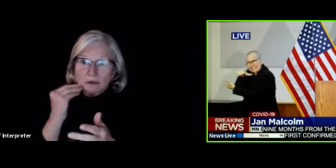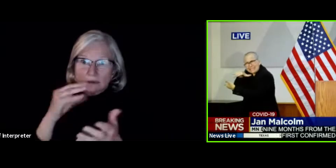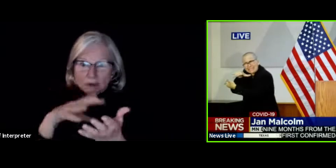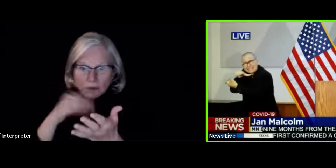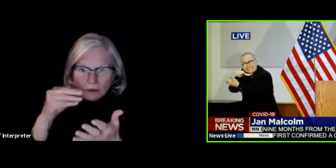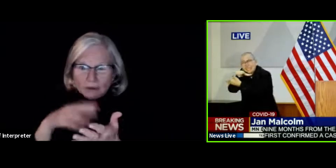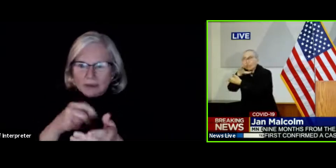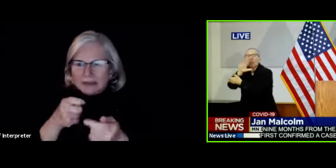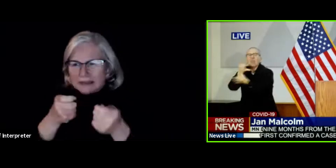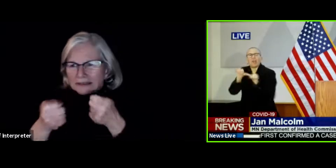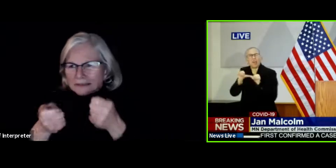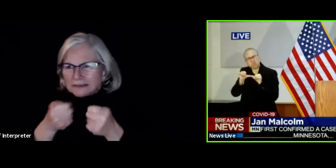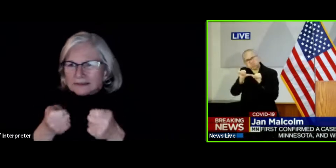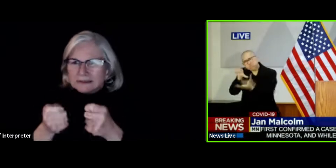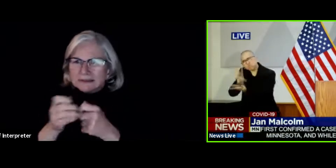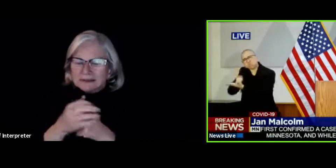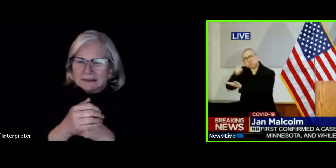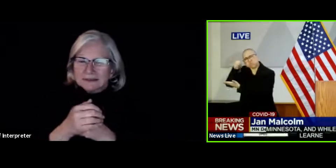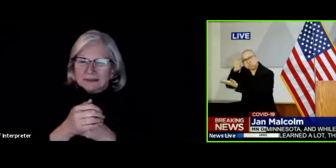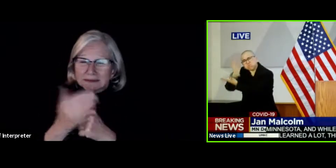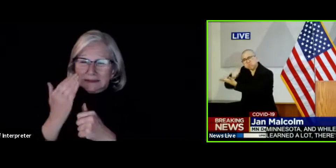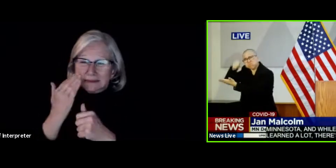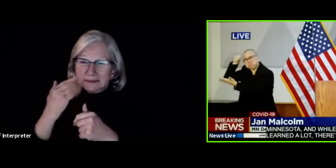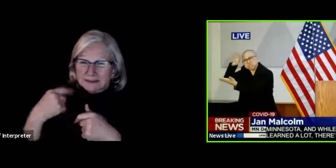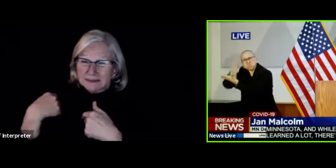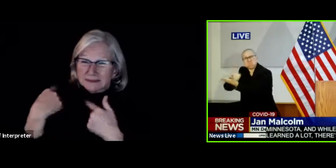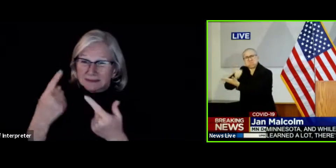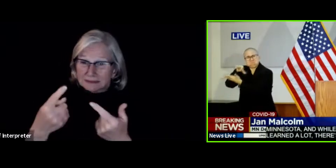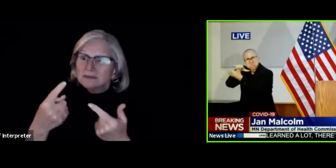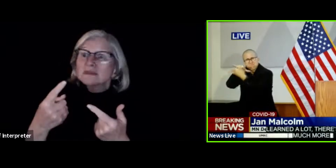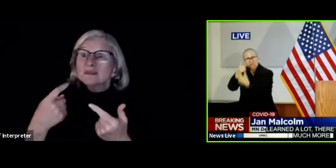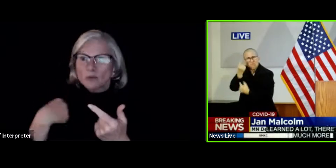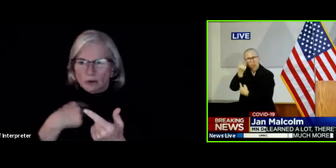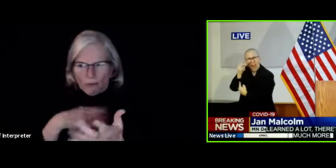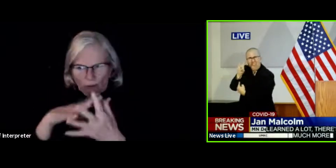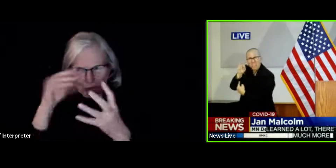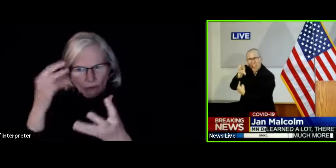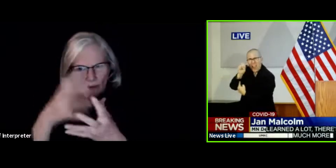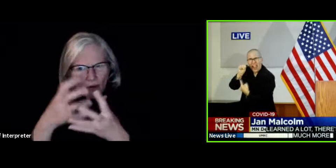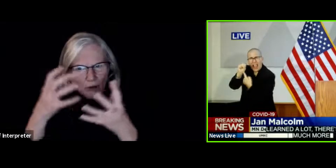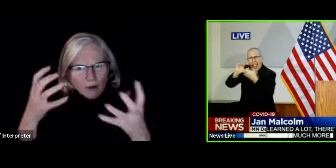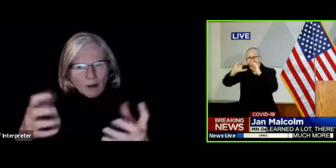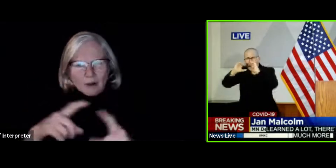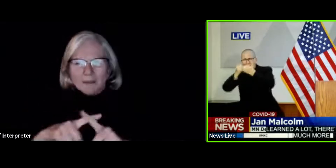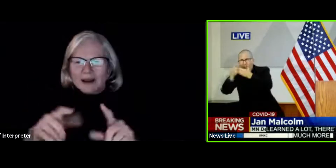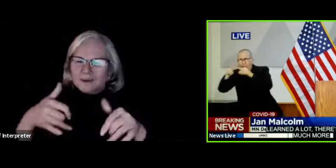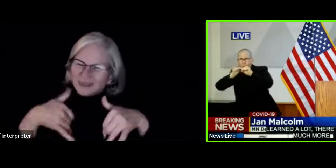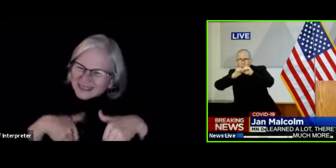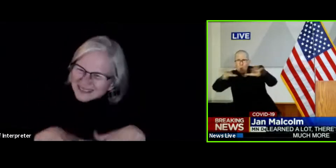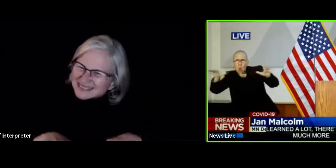IT SPREADS AND HOW IT AFFECTS PEOPLE'S BODIES OVER TIME. SOME OF THE BEST SCIENTISTS IN THE WORLD CONTINUES TO ADDS TO